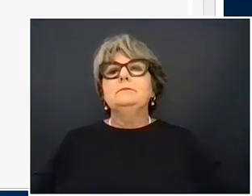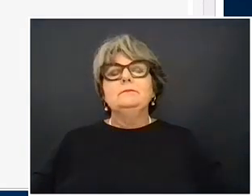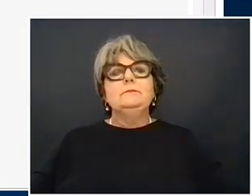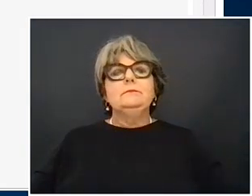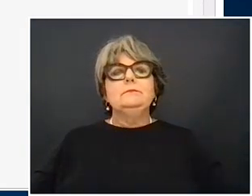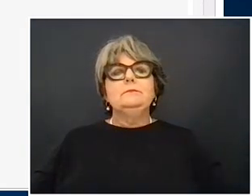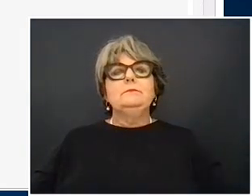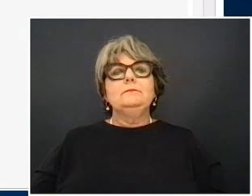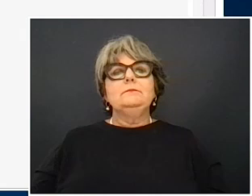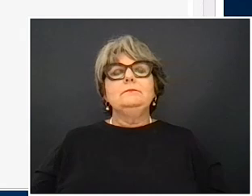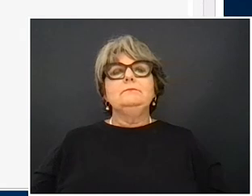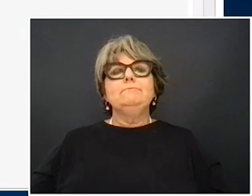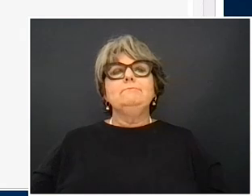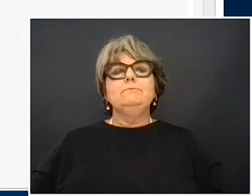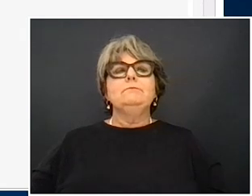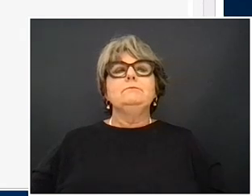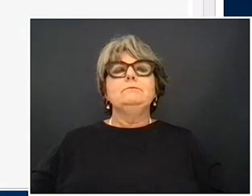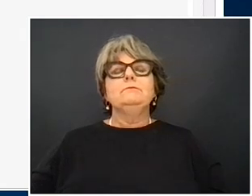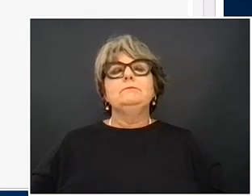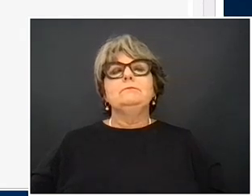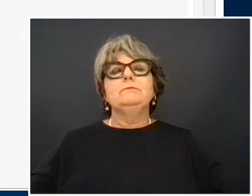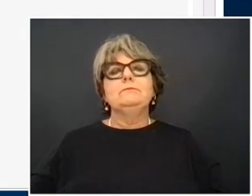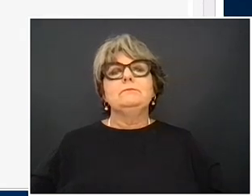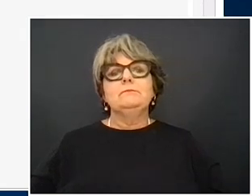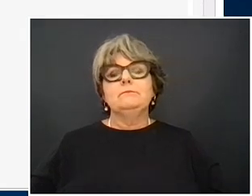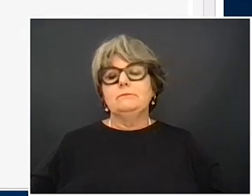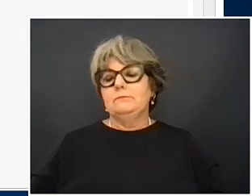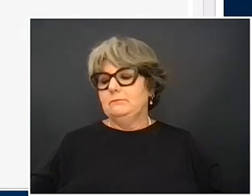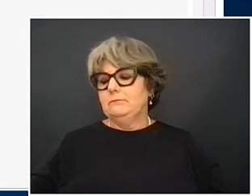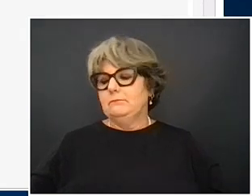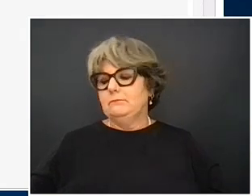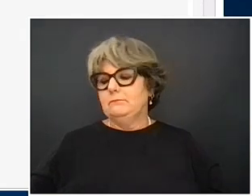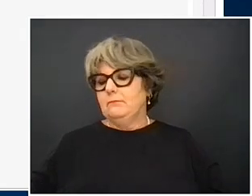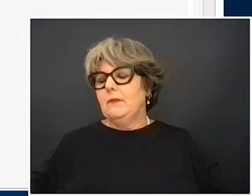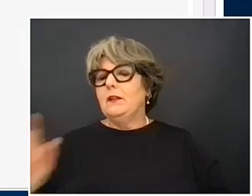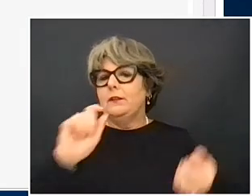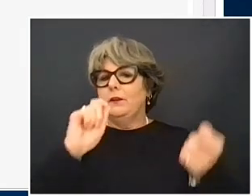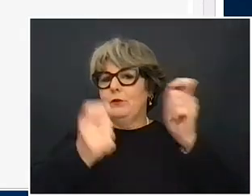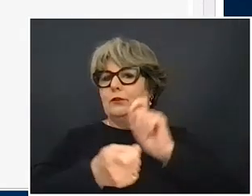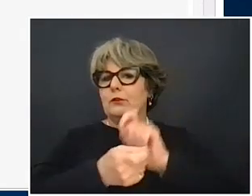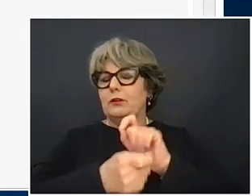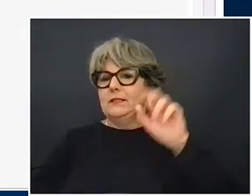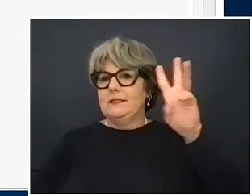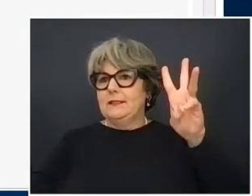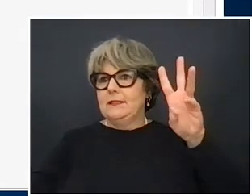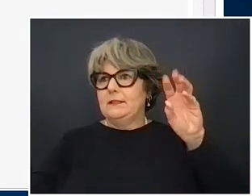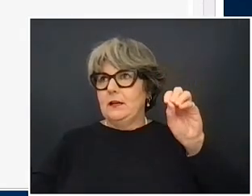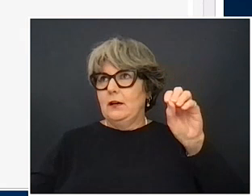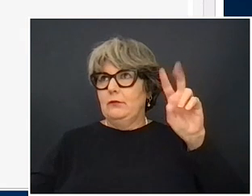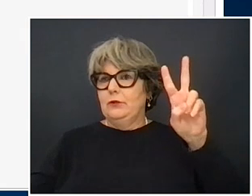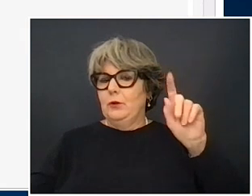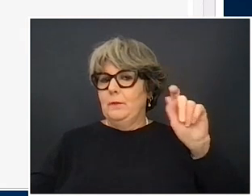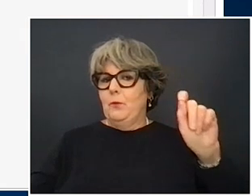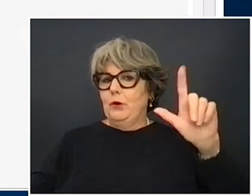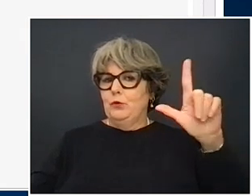And those would be the last changes under 602.24. And I know I went very fast there,